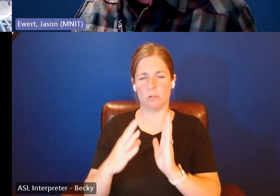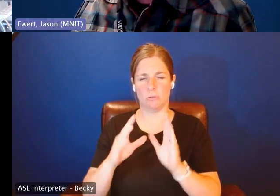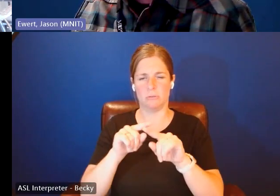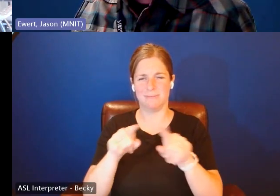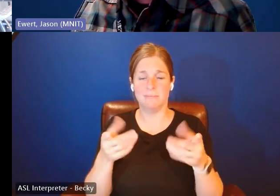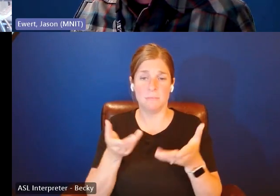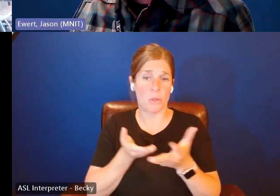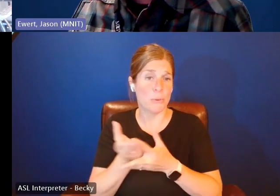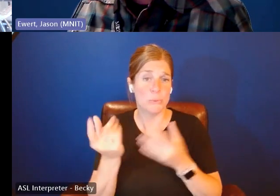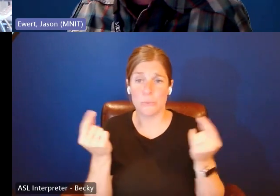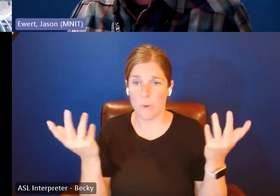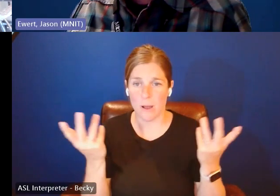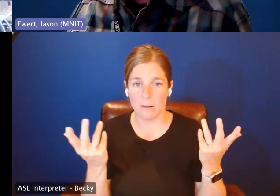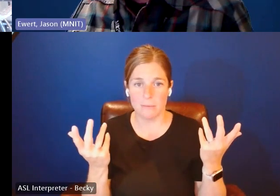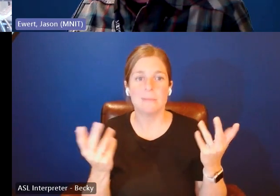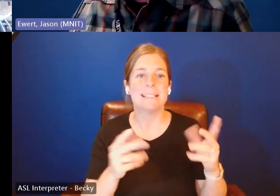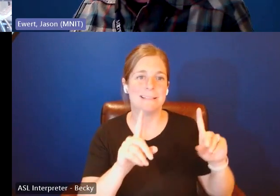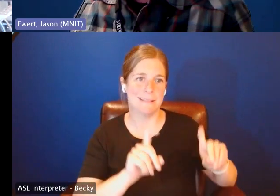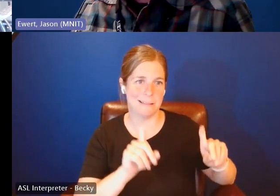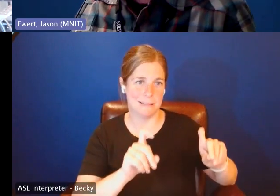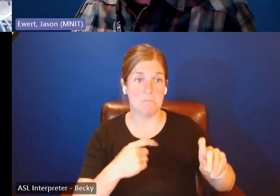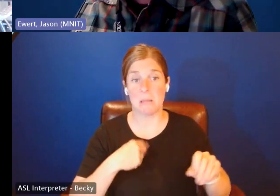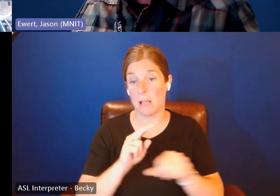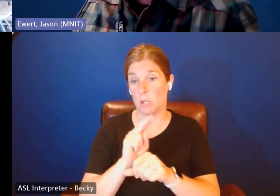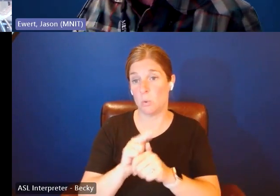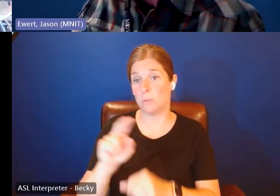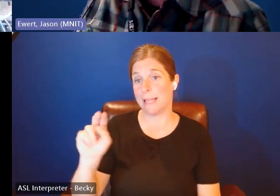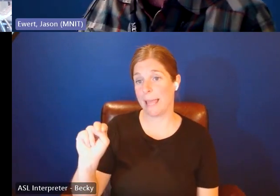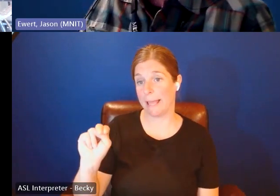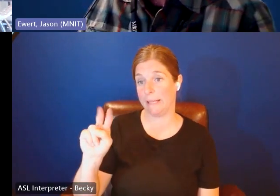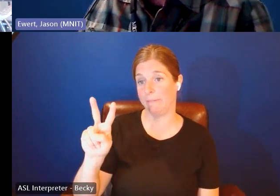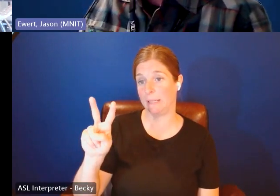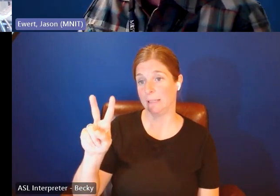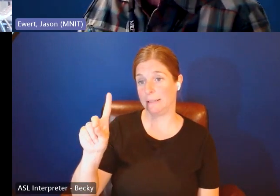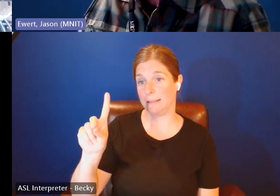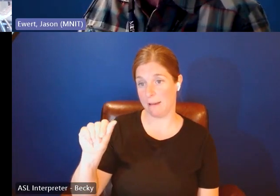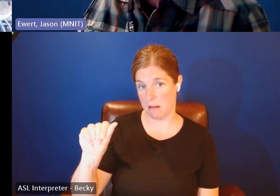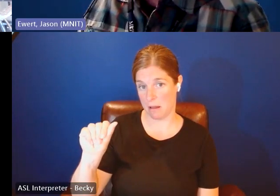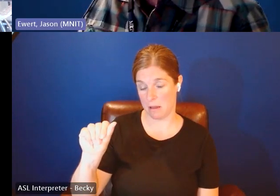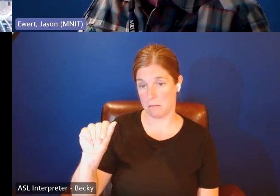I use NVDA. And I found it tremendously enlightening